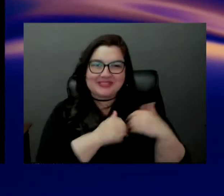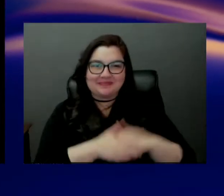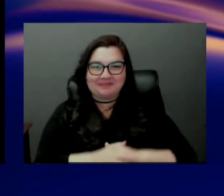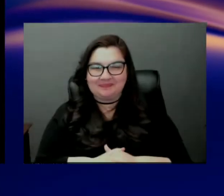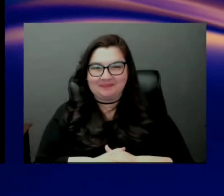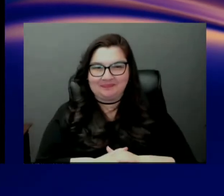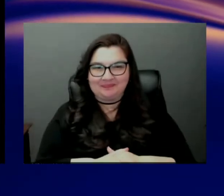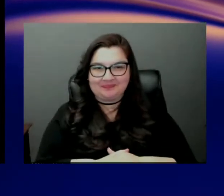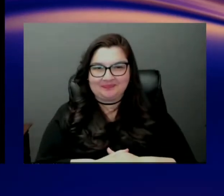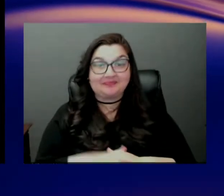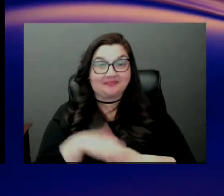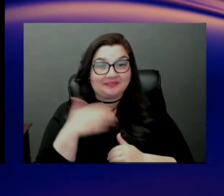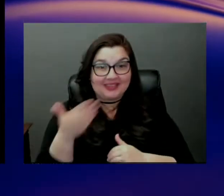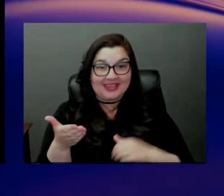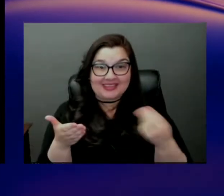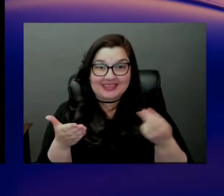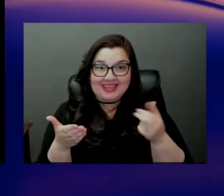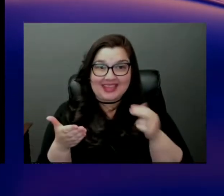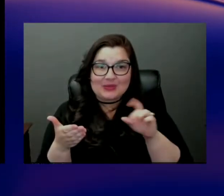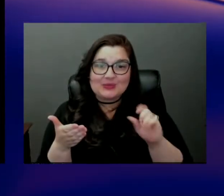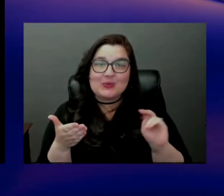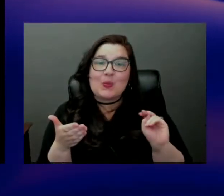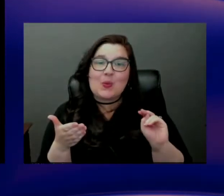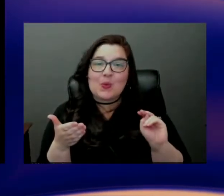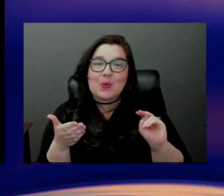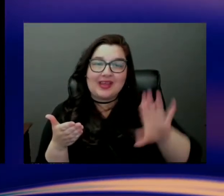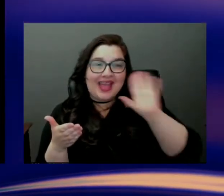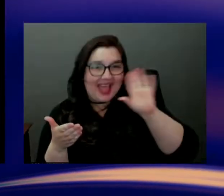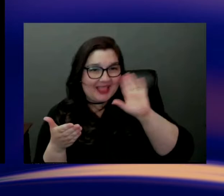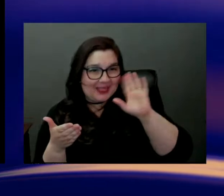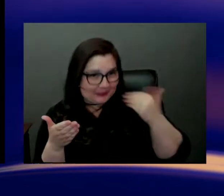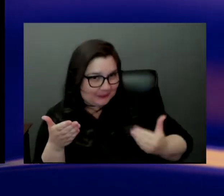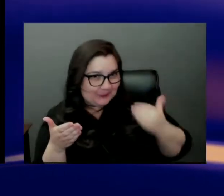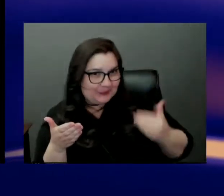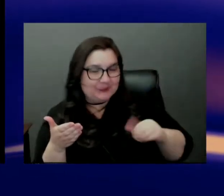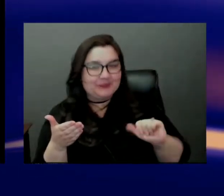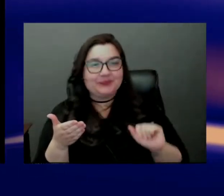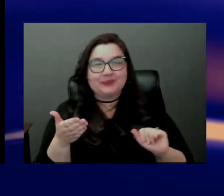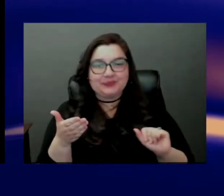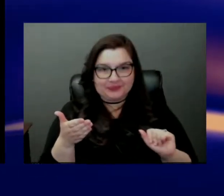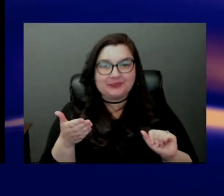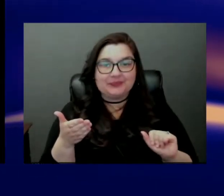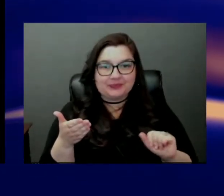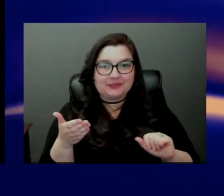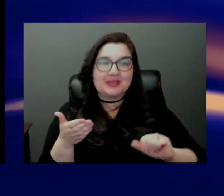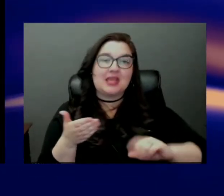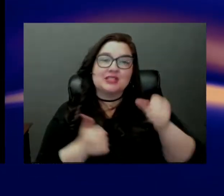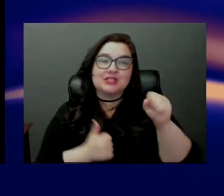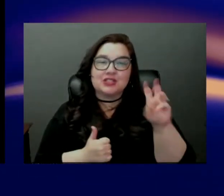Hanzhoo. - Hello, everyone I'm Hanzhoo, I'm the Software Development Engineer